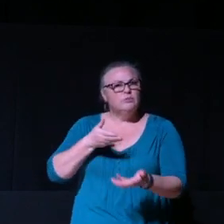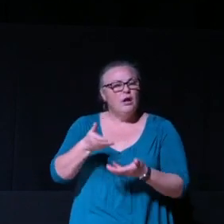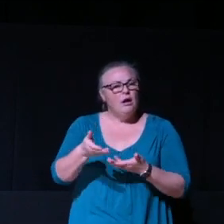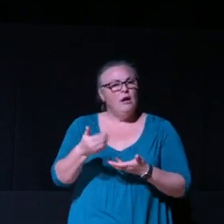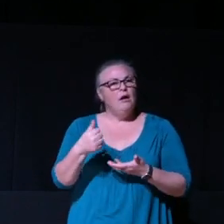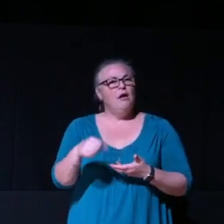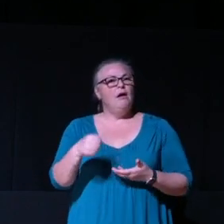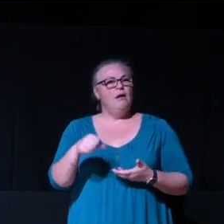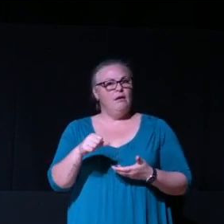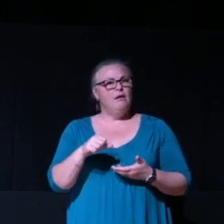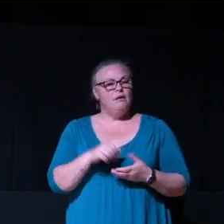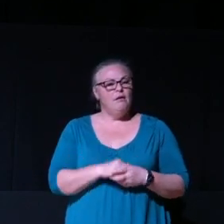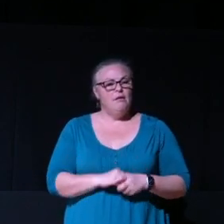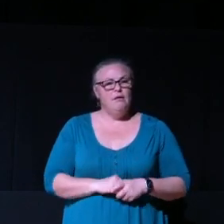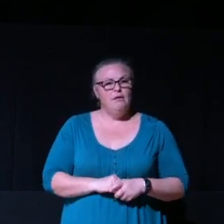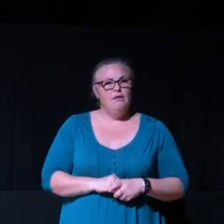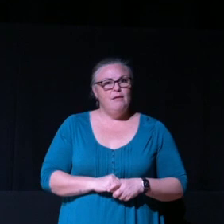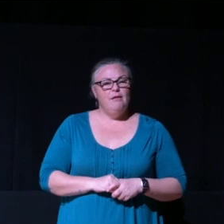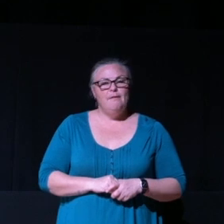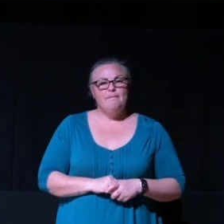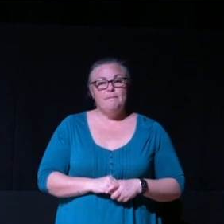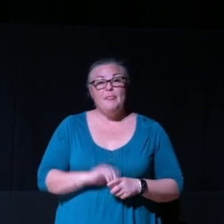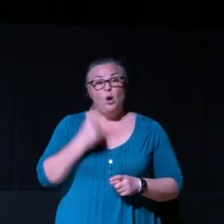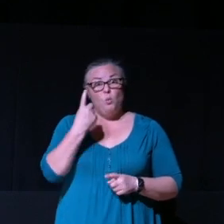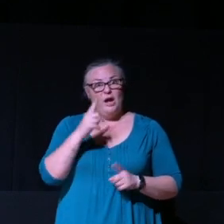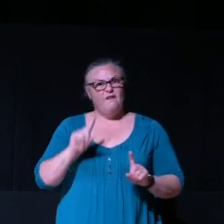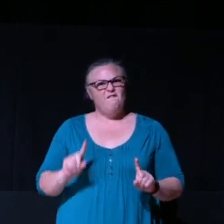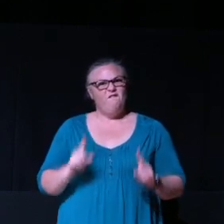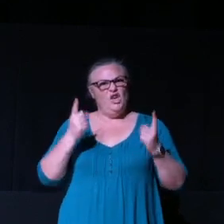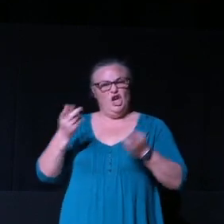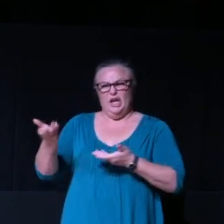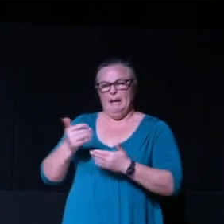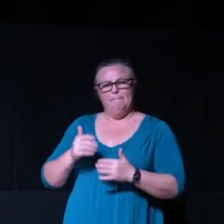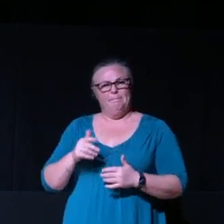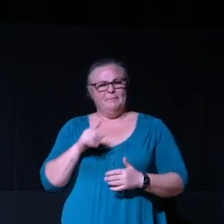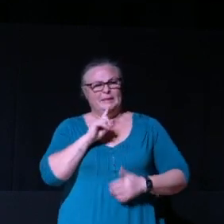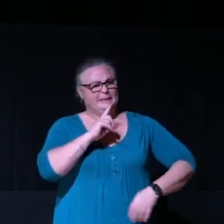one of our first interactions, Anne was like, well marriage equality as you call it.